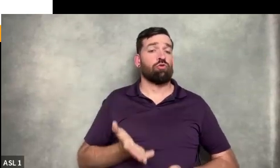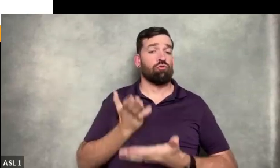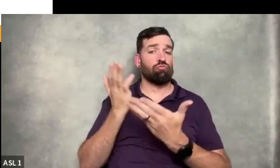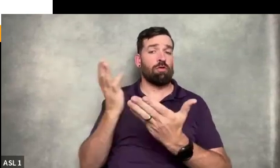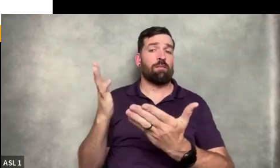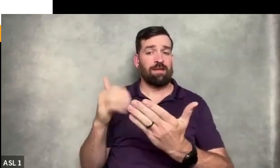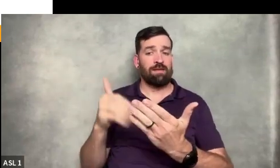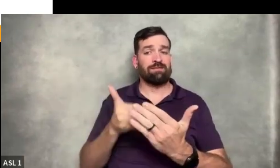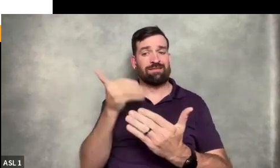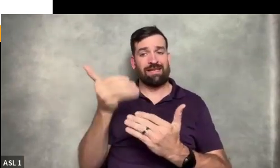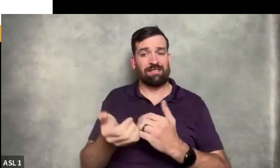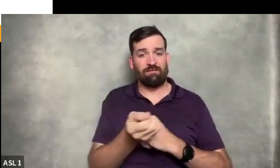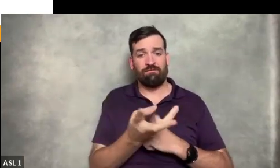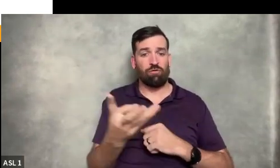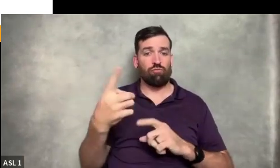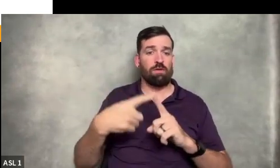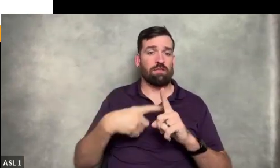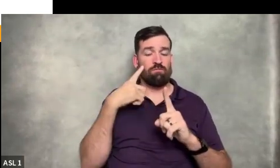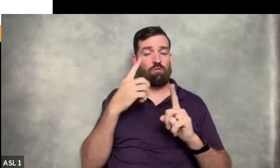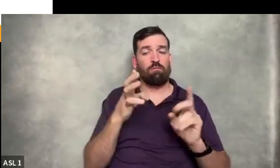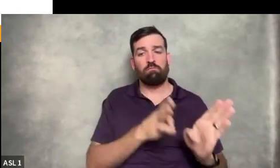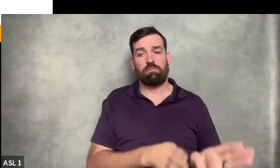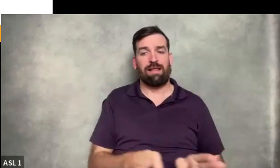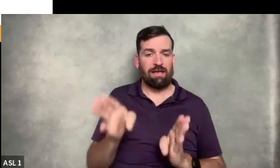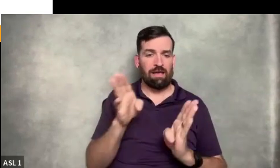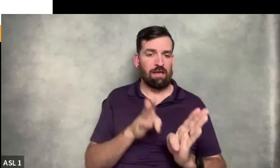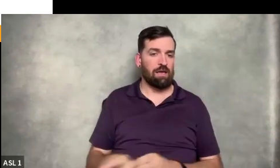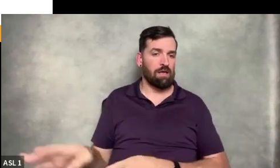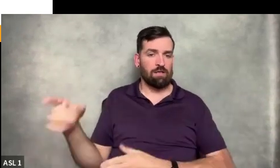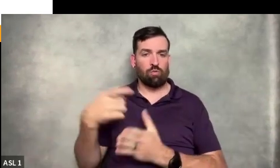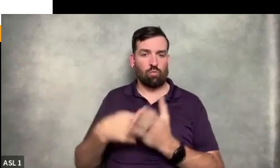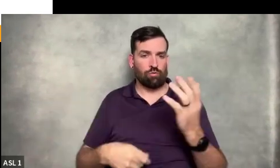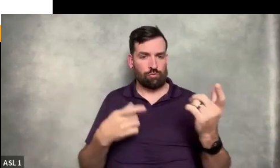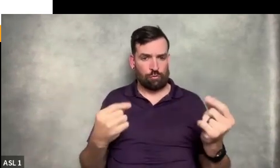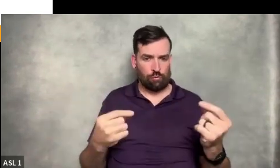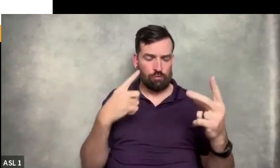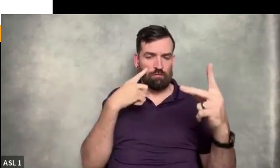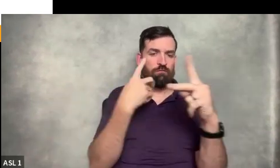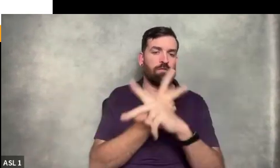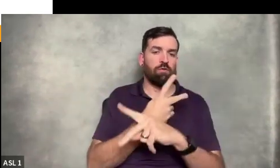several months to plan out what will need to be done and figure out your timeline. The spring